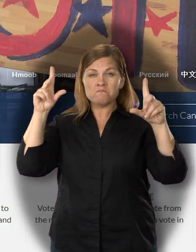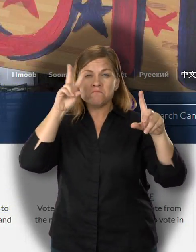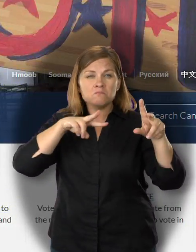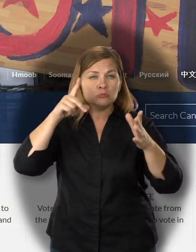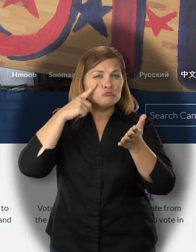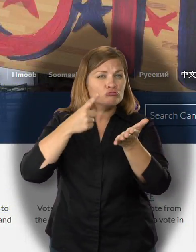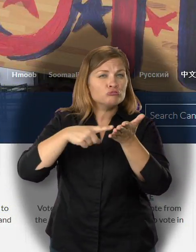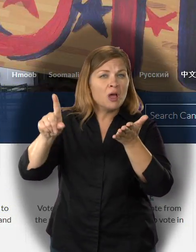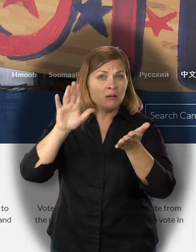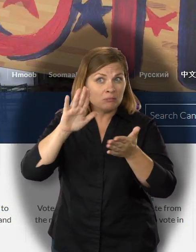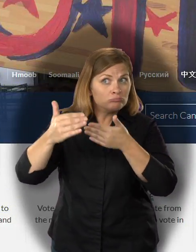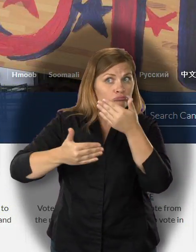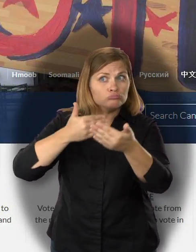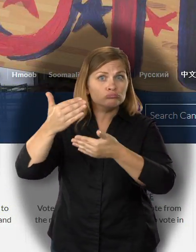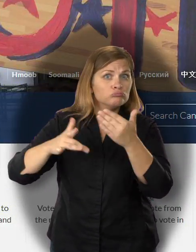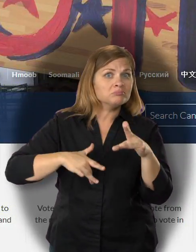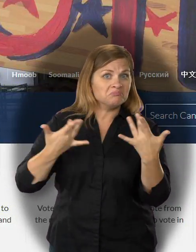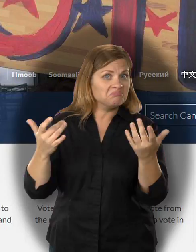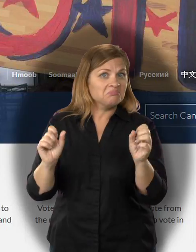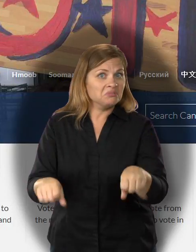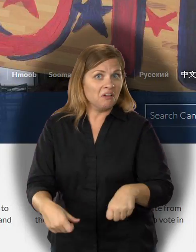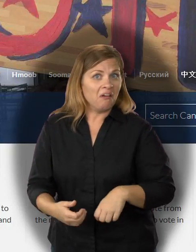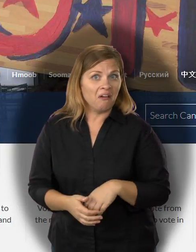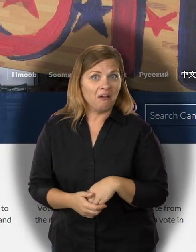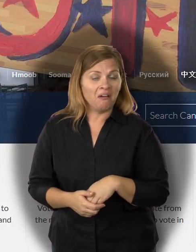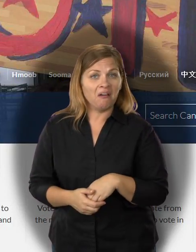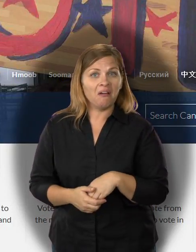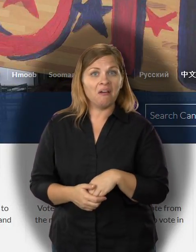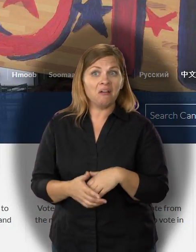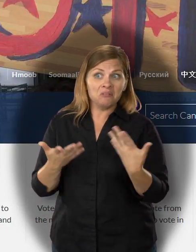you can check on its status online at mnvotes.org.